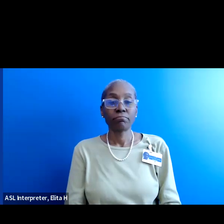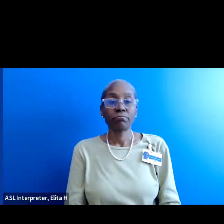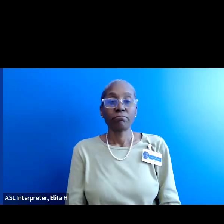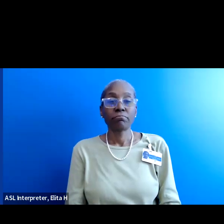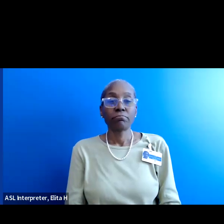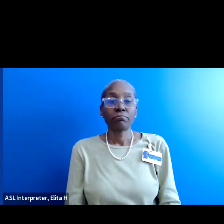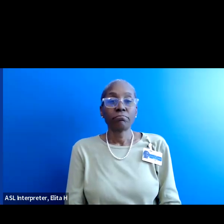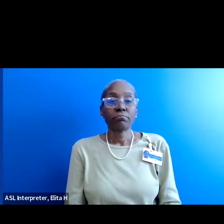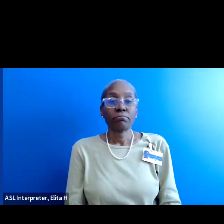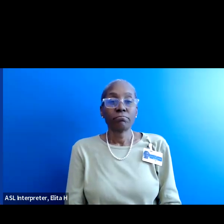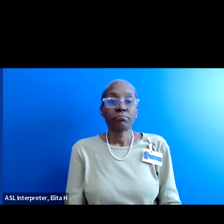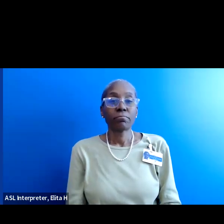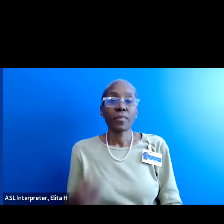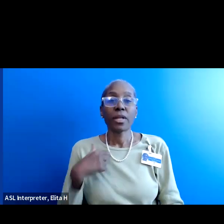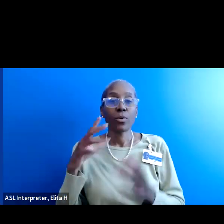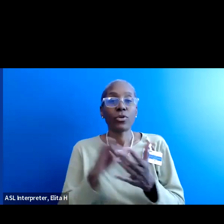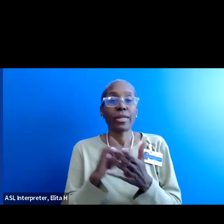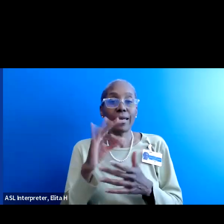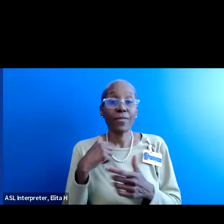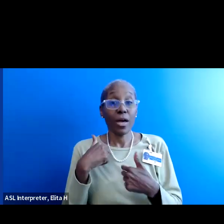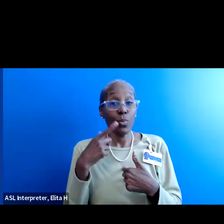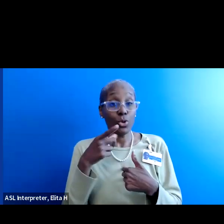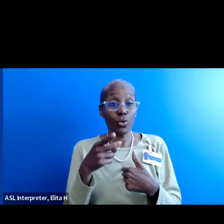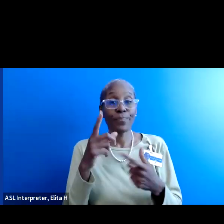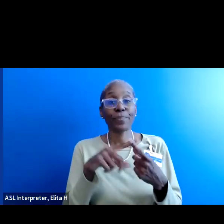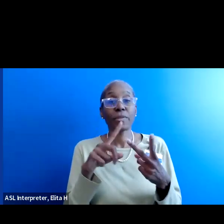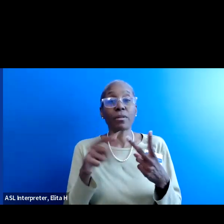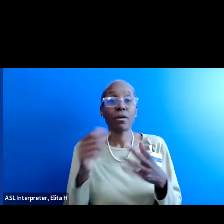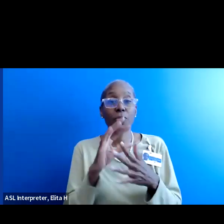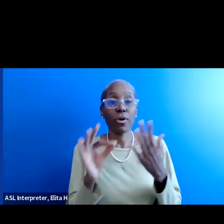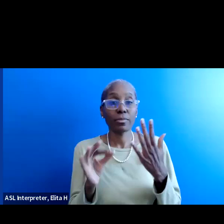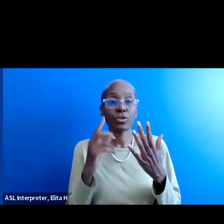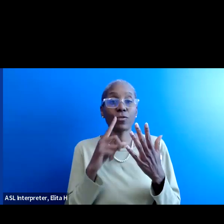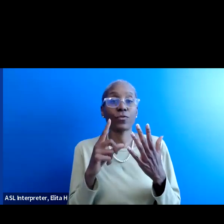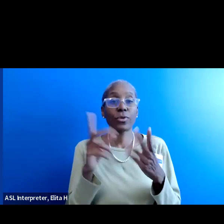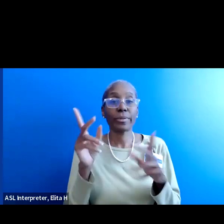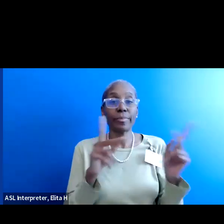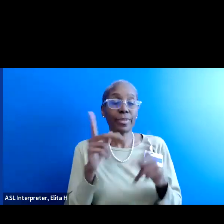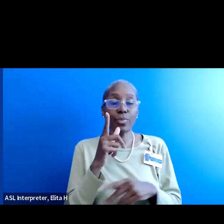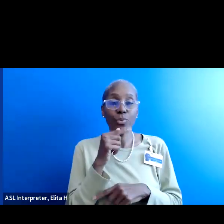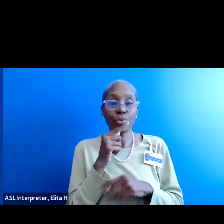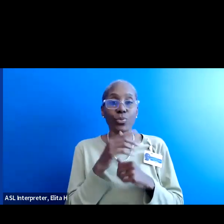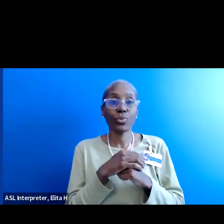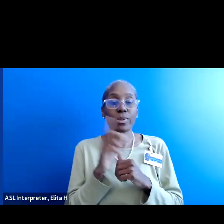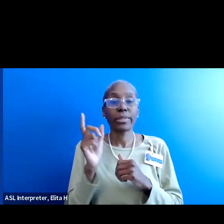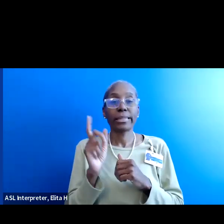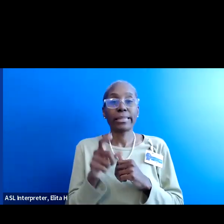I would do that if I were you. And another option for folks that need legal assistance,